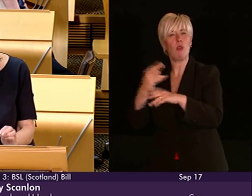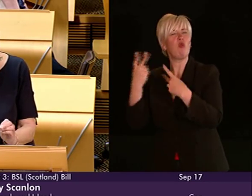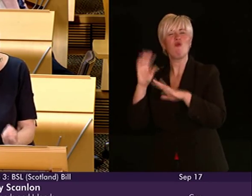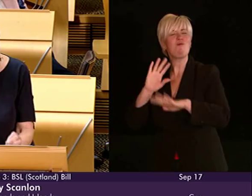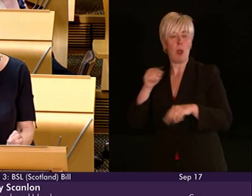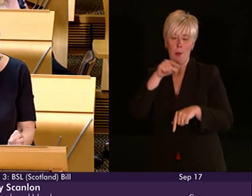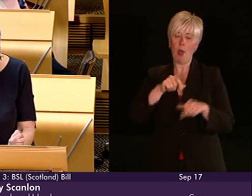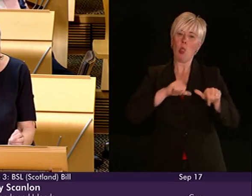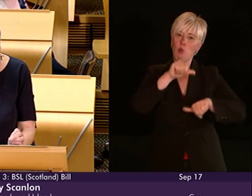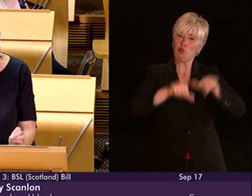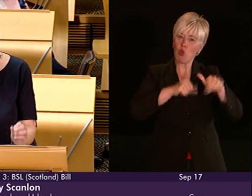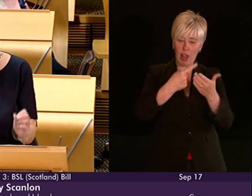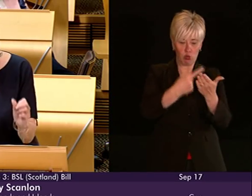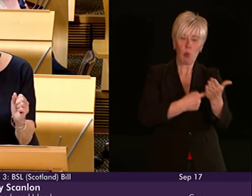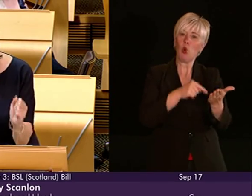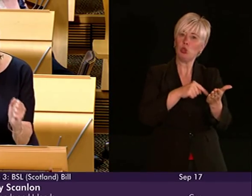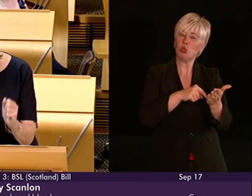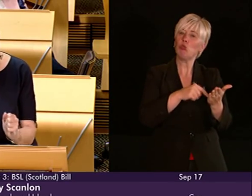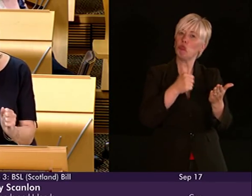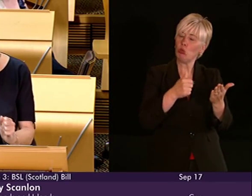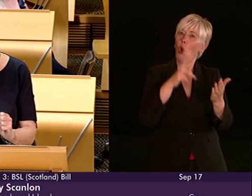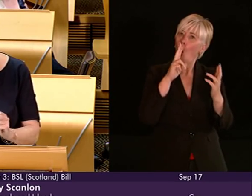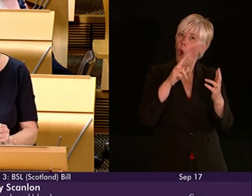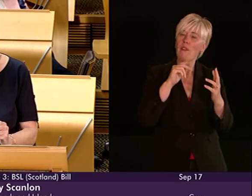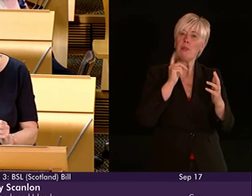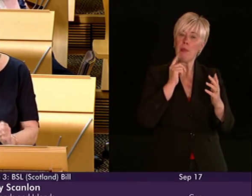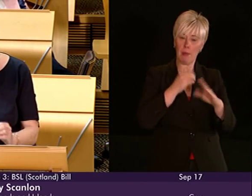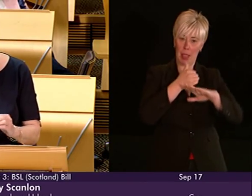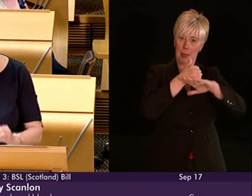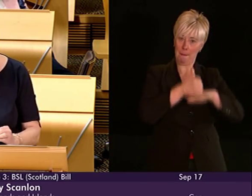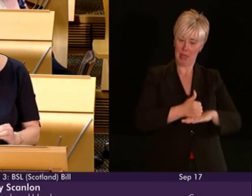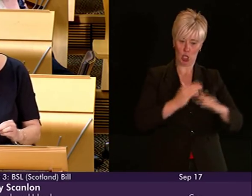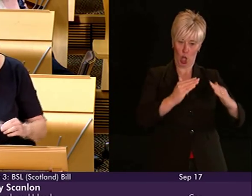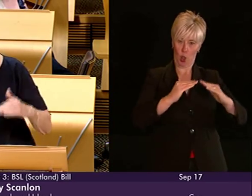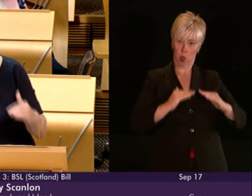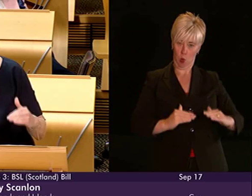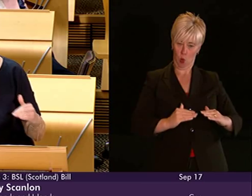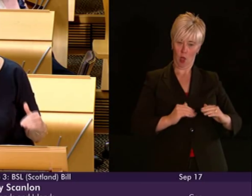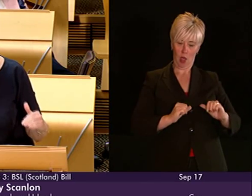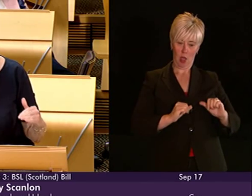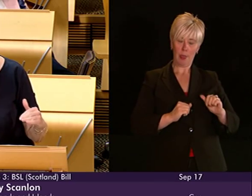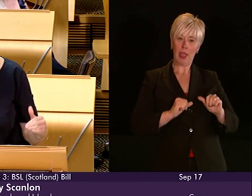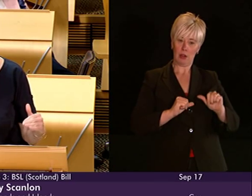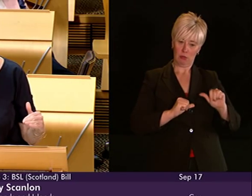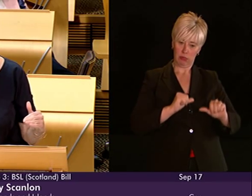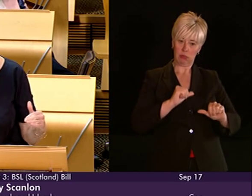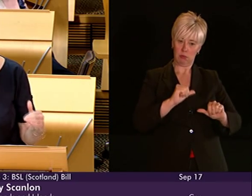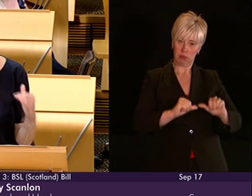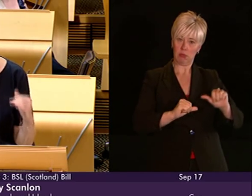those who make progress from a very low base will realise just how much progress